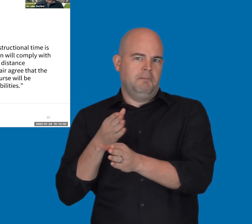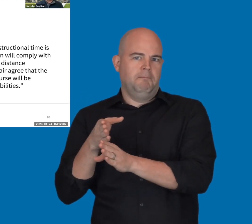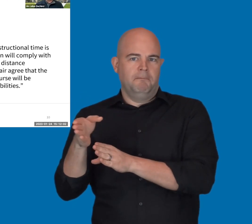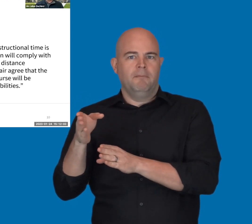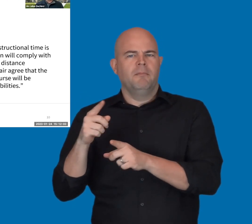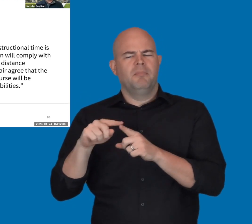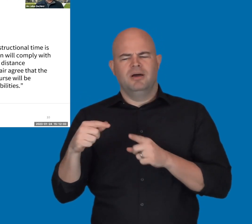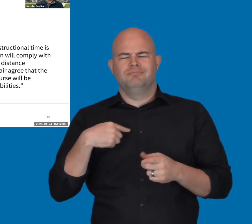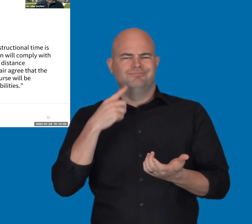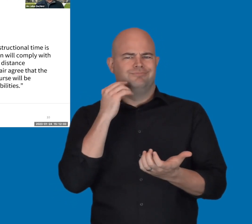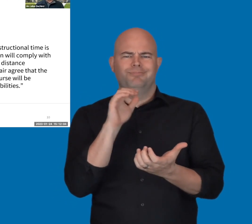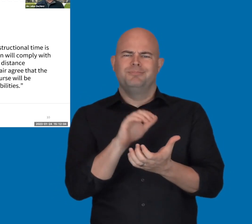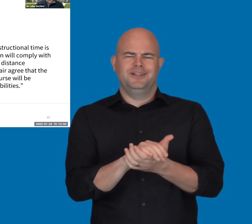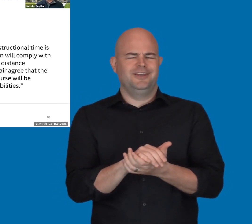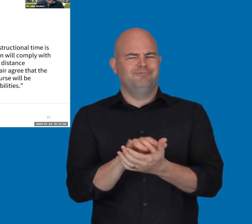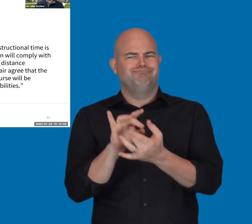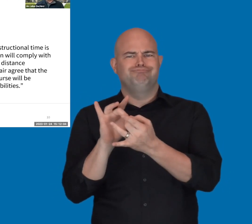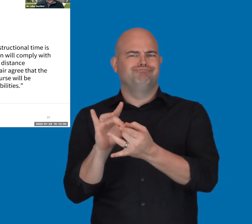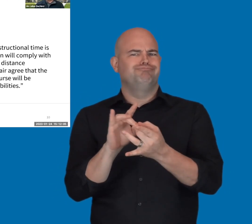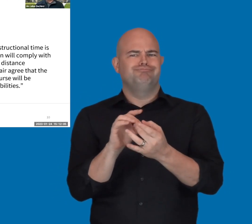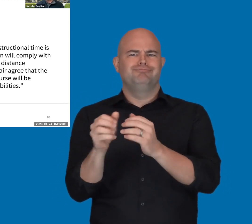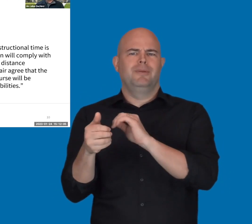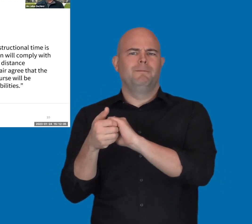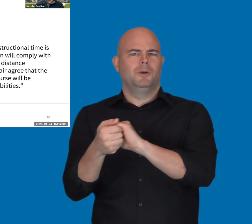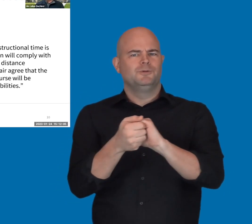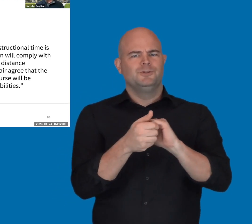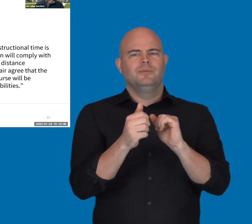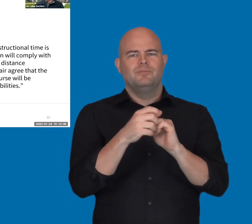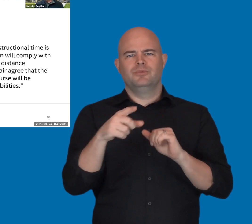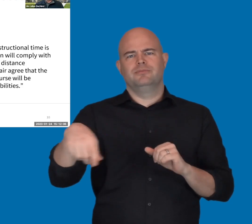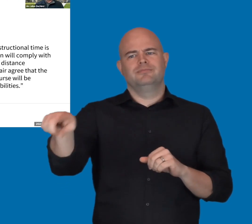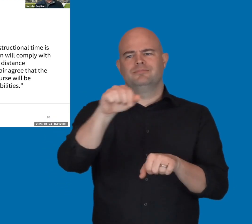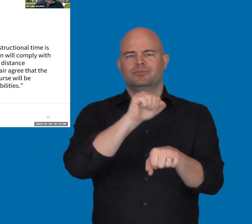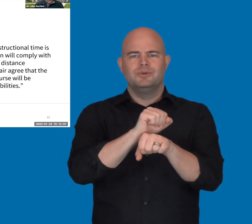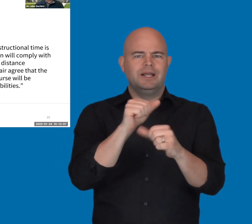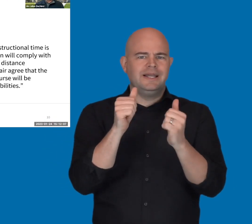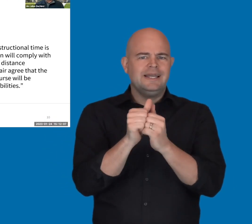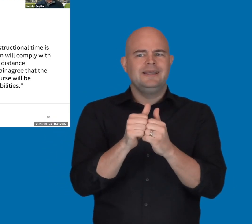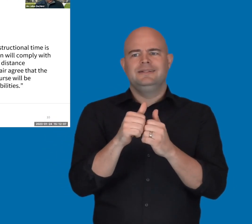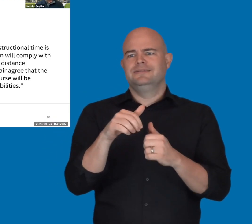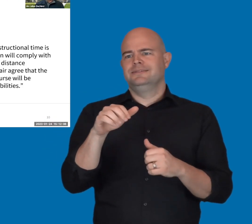And, you know, as the DE Coordinator for Mira Costa,